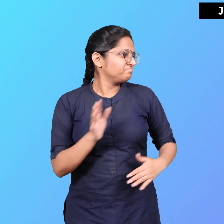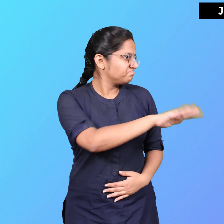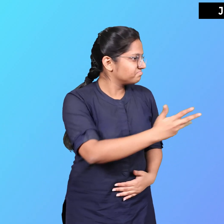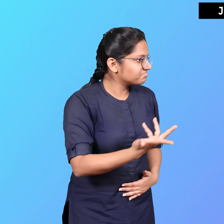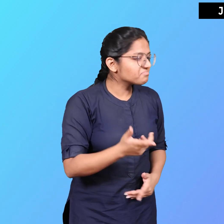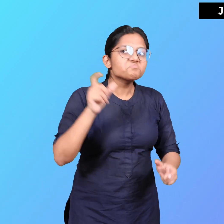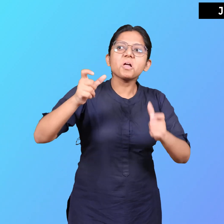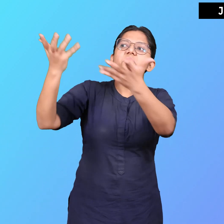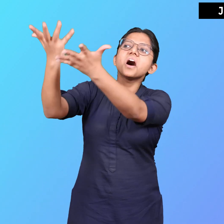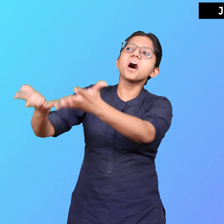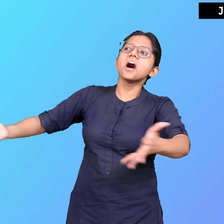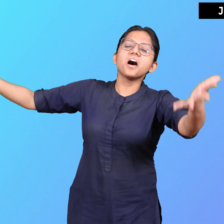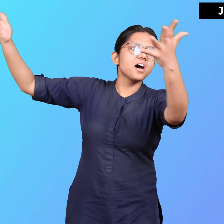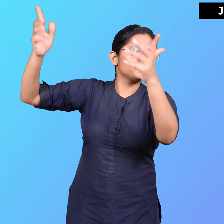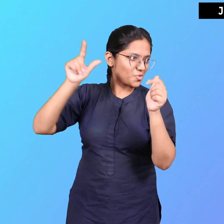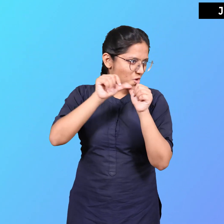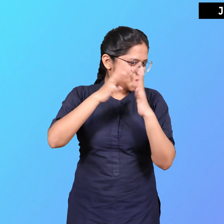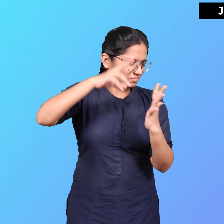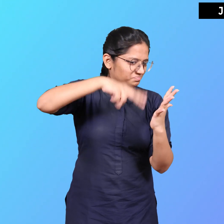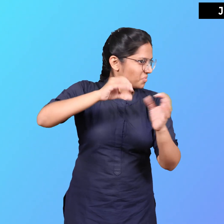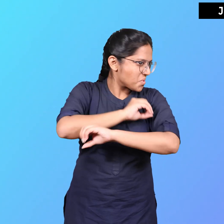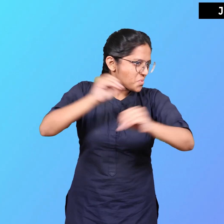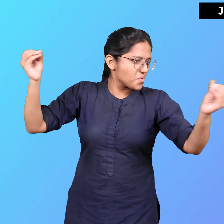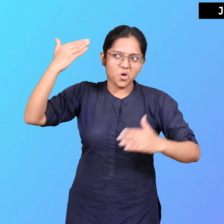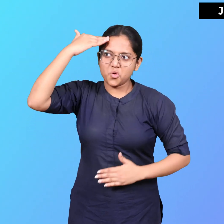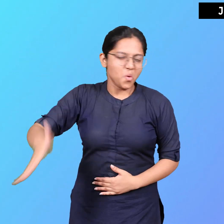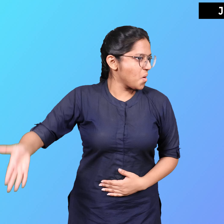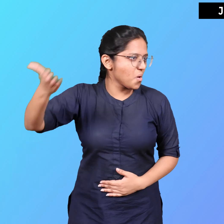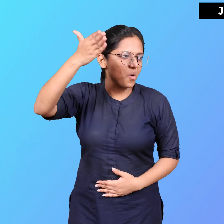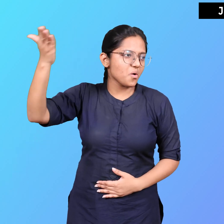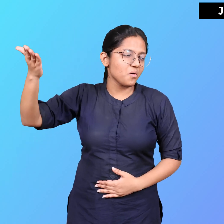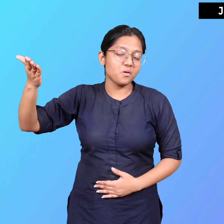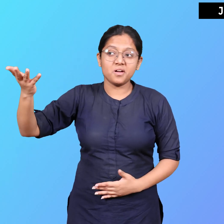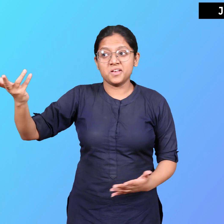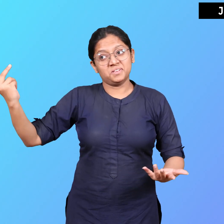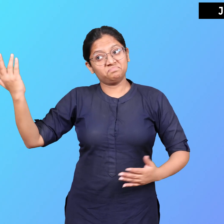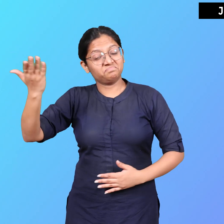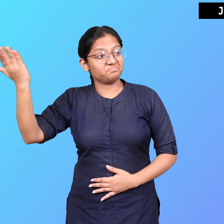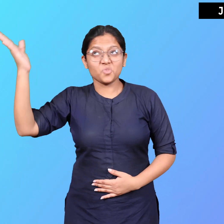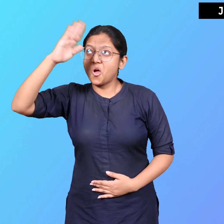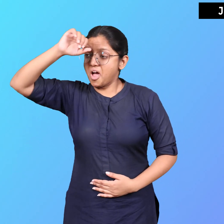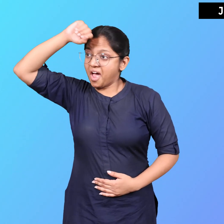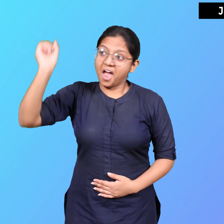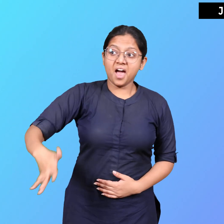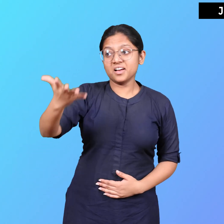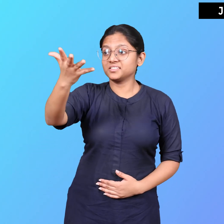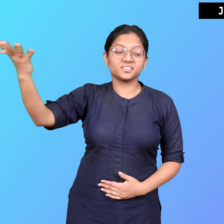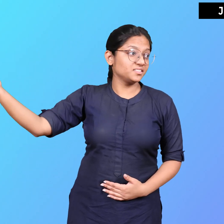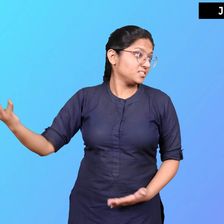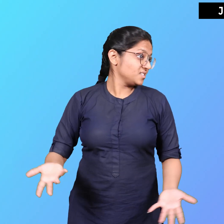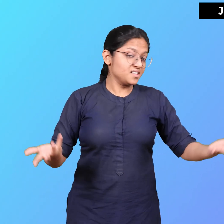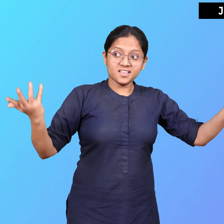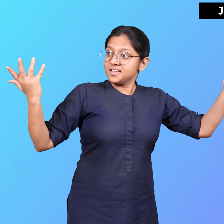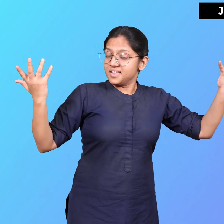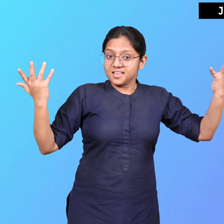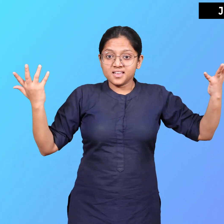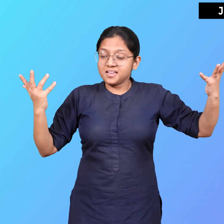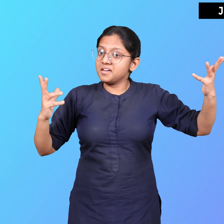But those people out there know nothing about the law. They are under God’s curse!”